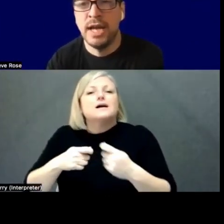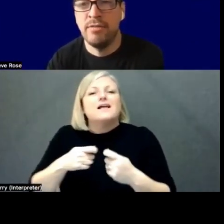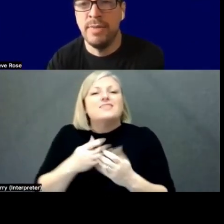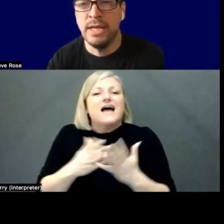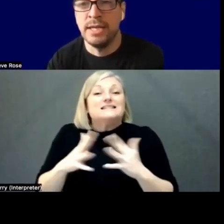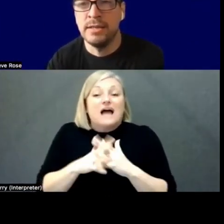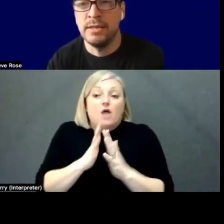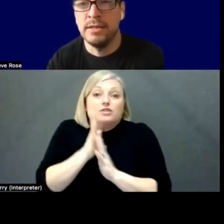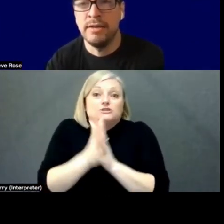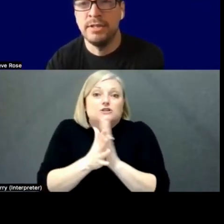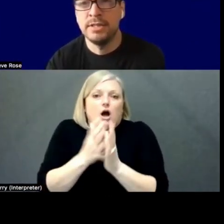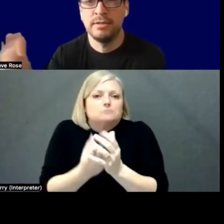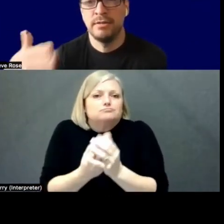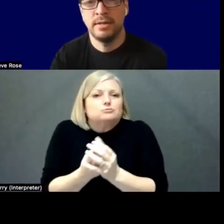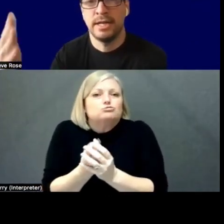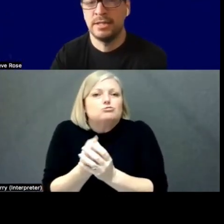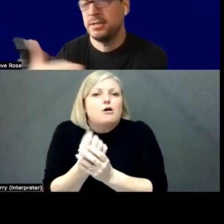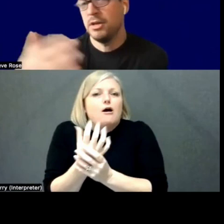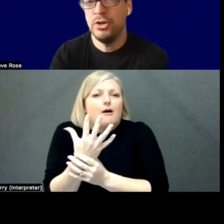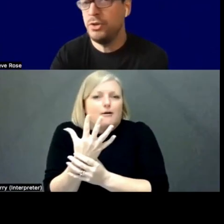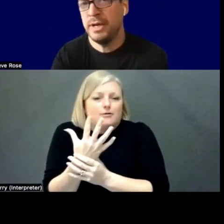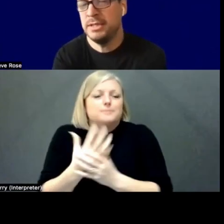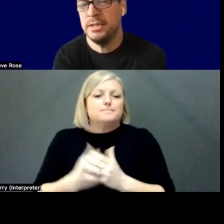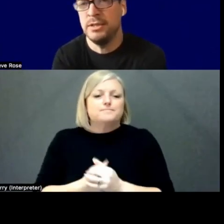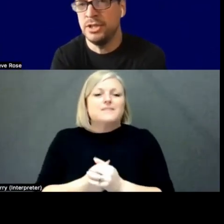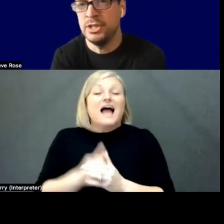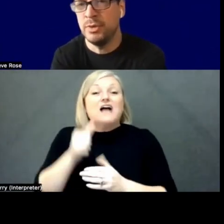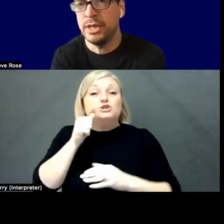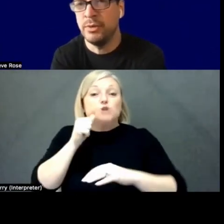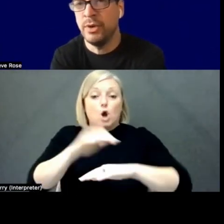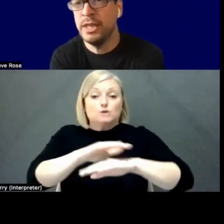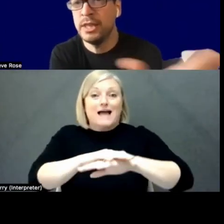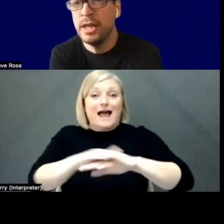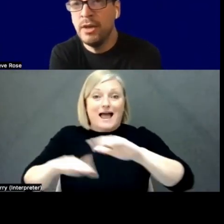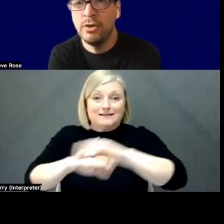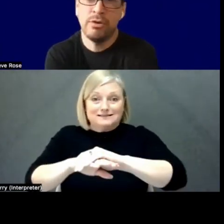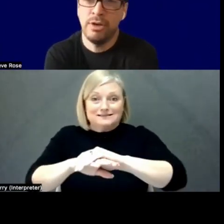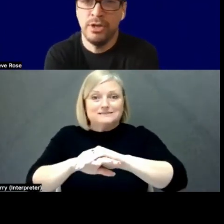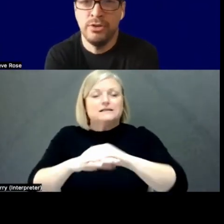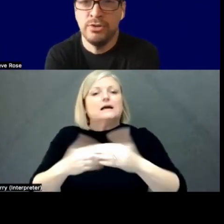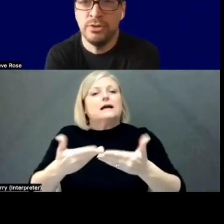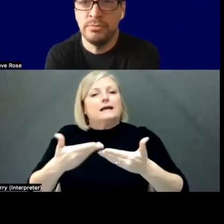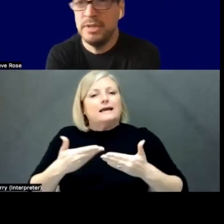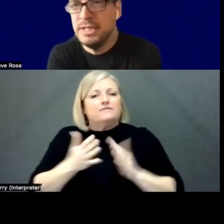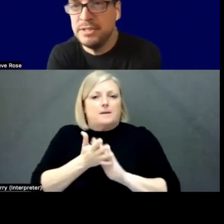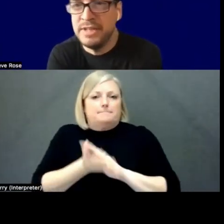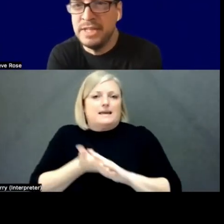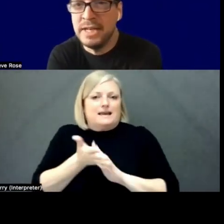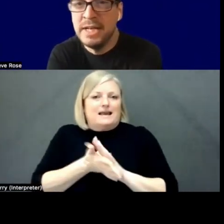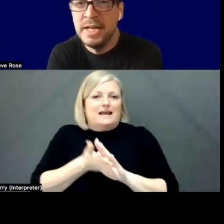do carry meaning and that is a new person she's working with, not her usual intervenor,